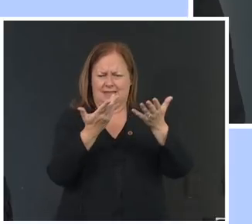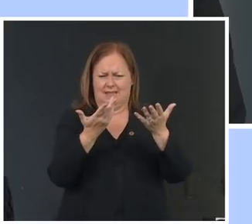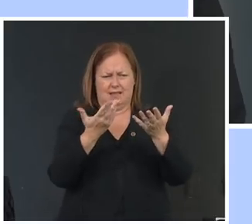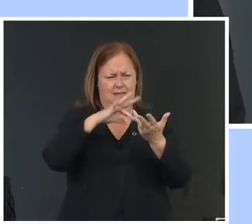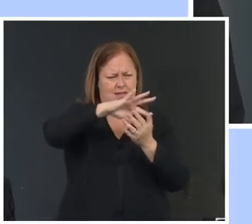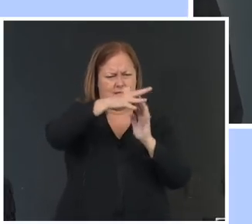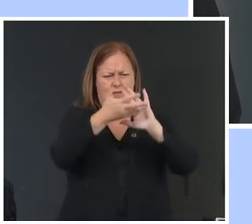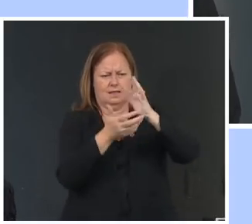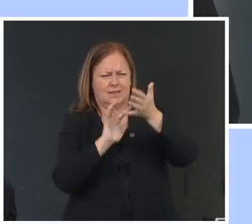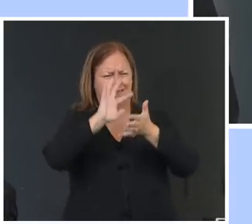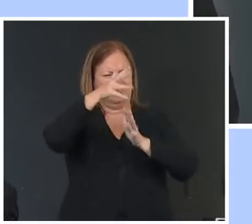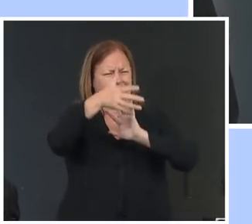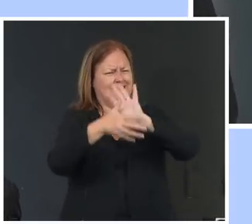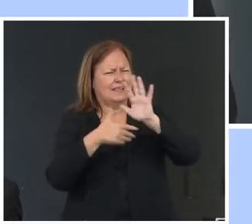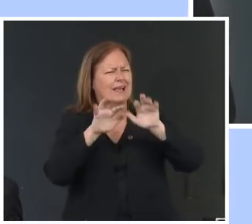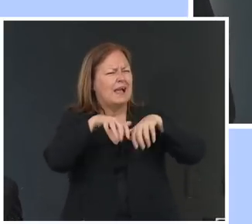So high pressure, low pressure, what they are.